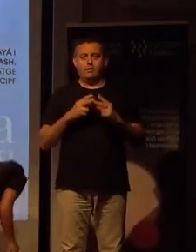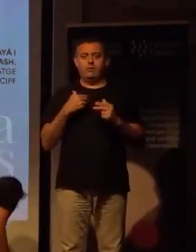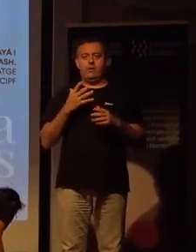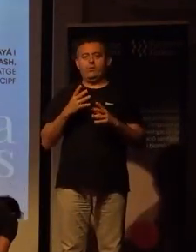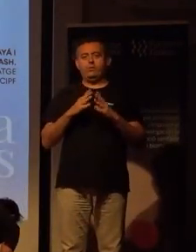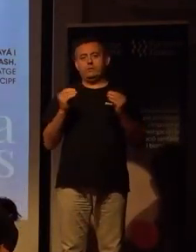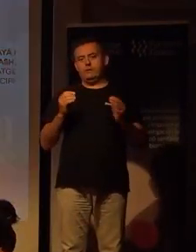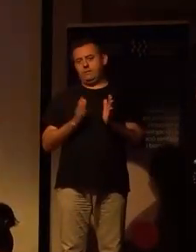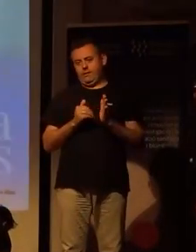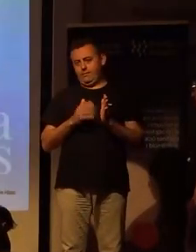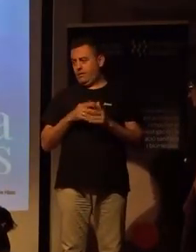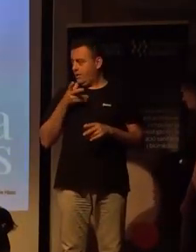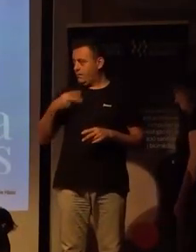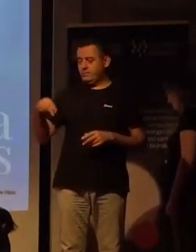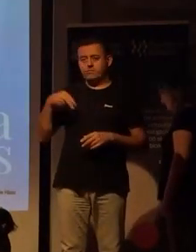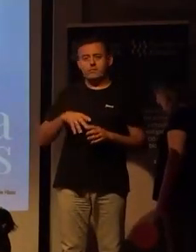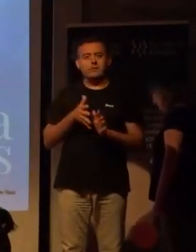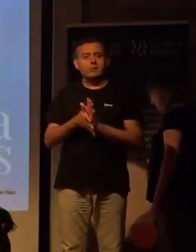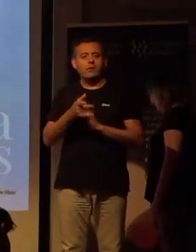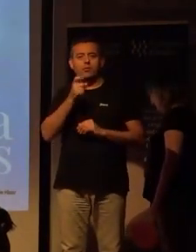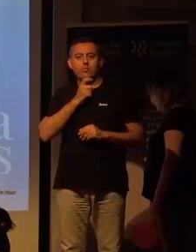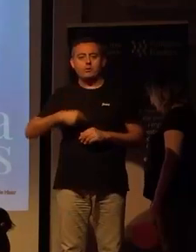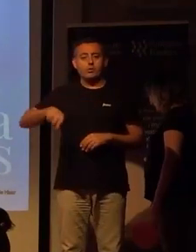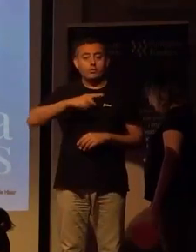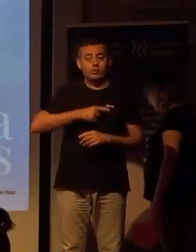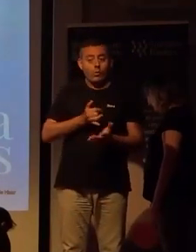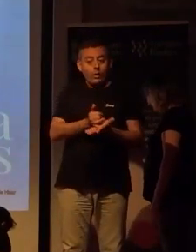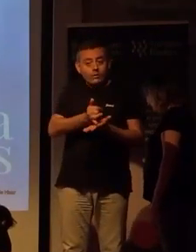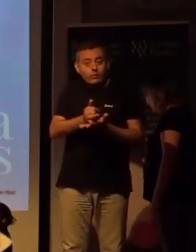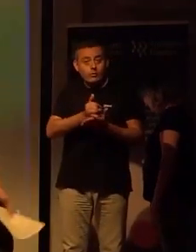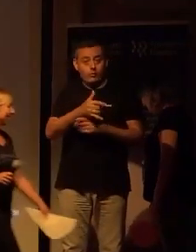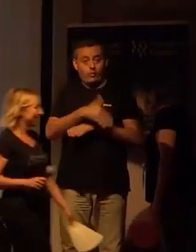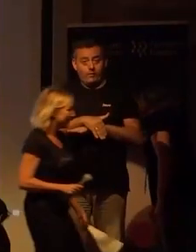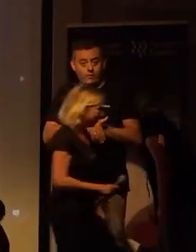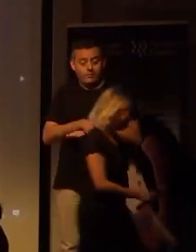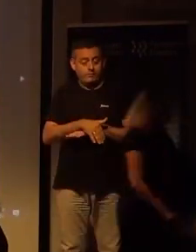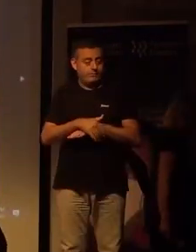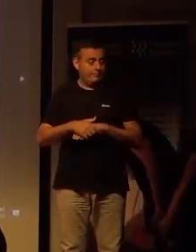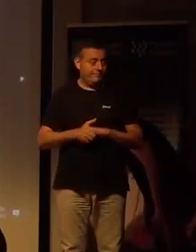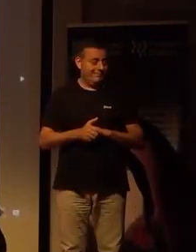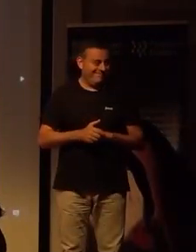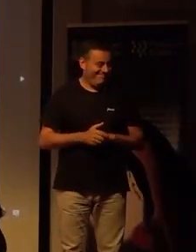who comes to tell us that an urban garden is going to make us more human. A round of applause. Hopefully.